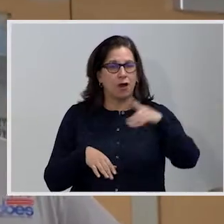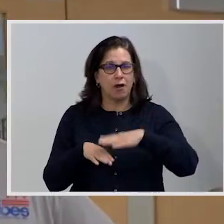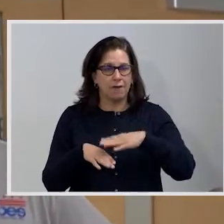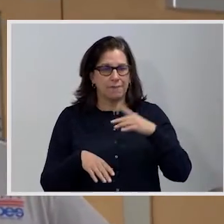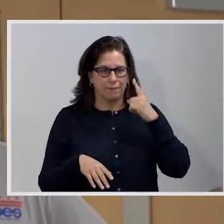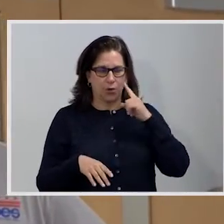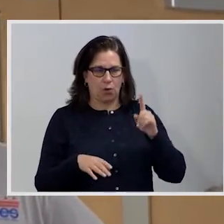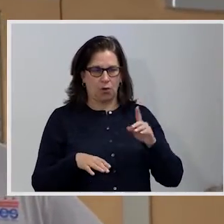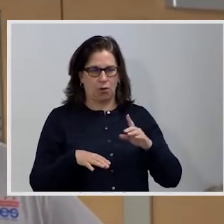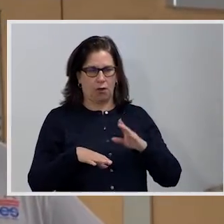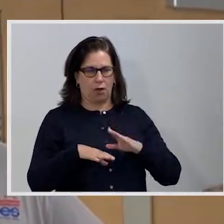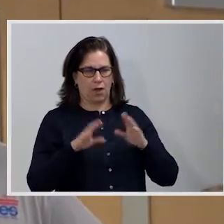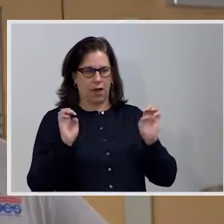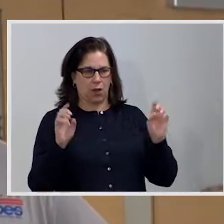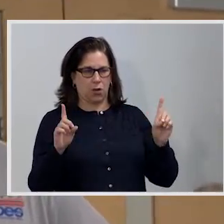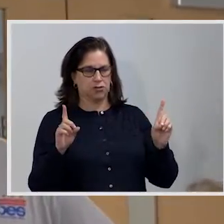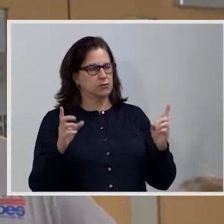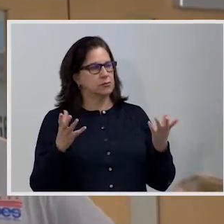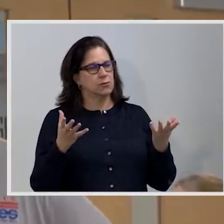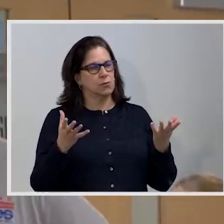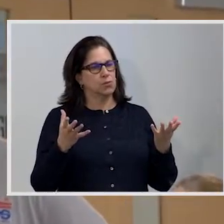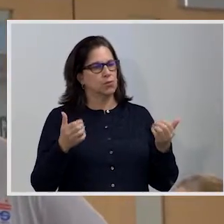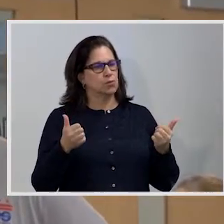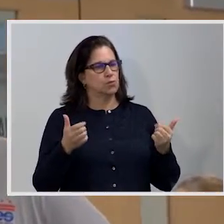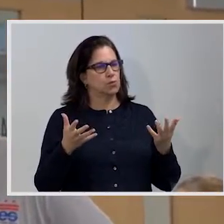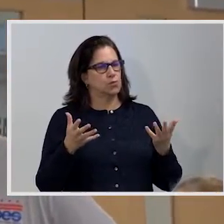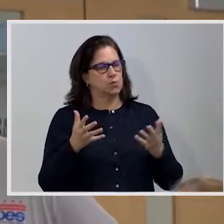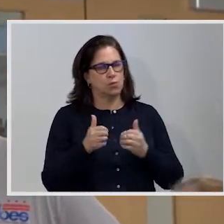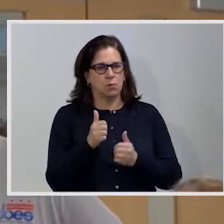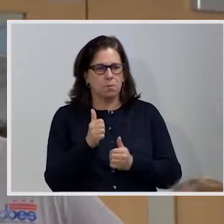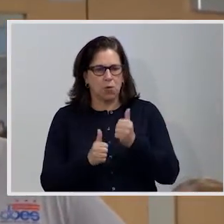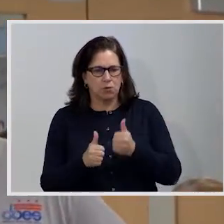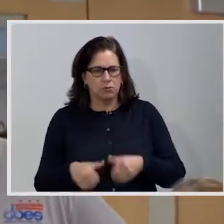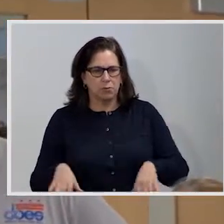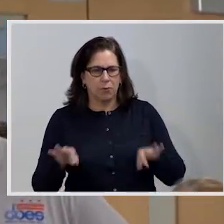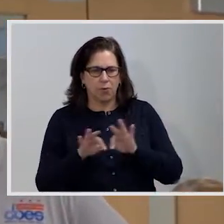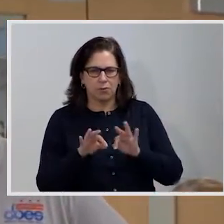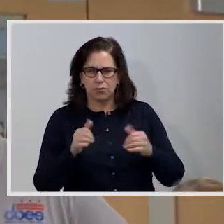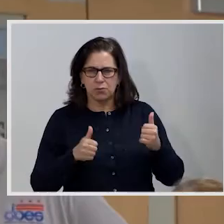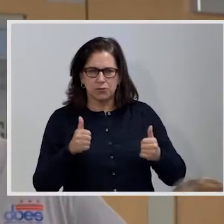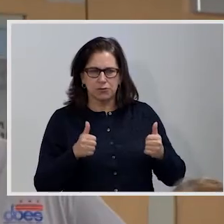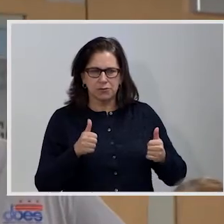AND I HAVE TO SAY MS. PRIEU OVER HERE IS A WOMAN OF MY OWN MIND WHERE SHE PUT ALL $100 ON EDUCATION.